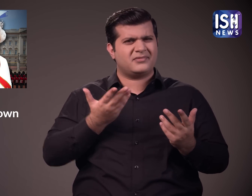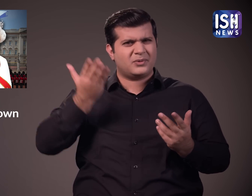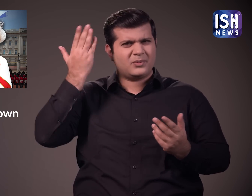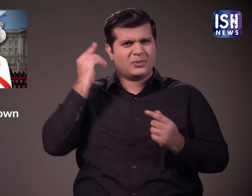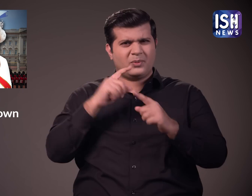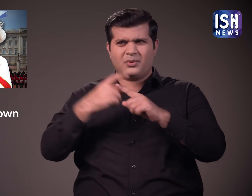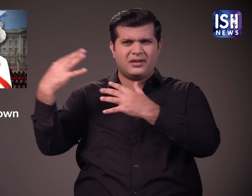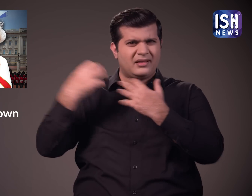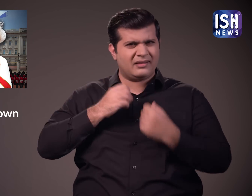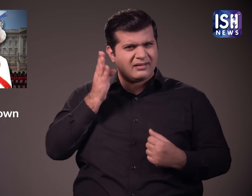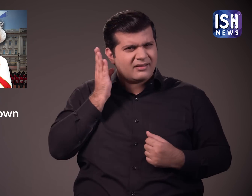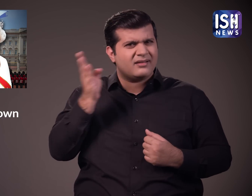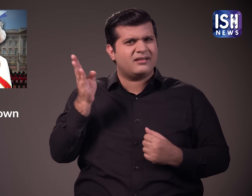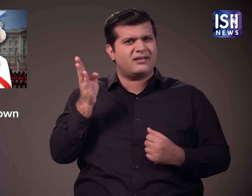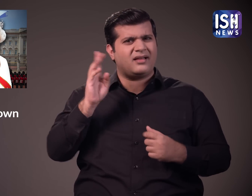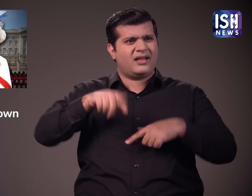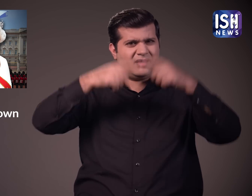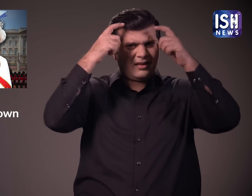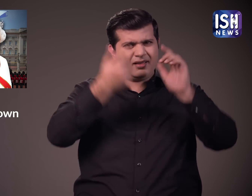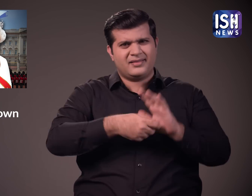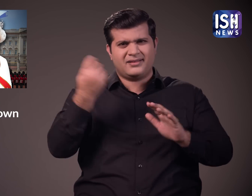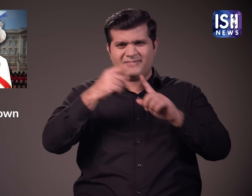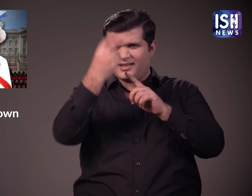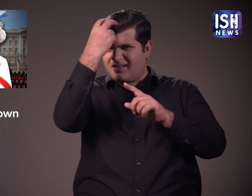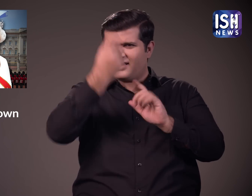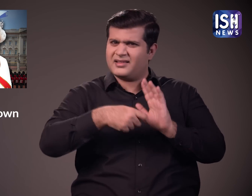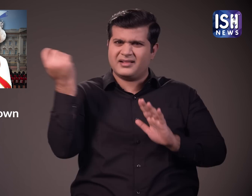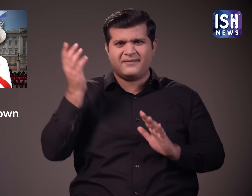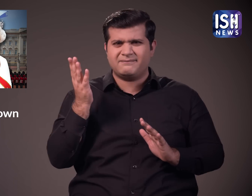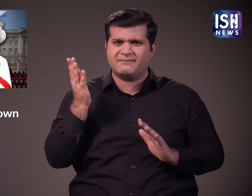Inspite of the fact that they forcefully ruled India and took away the Kohinoor,